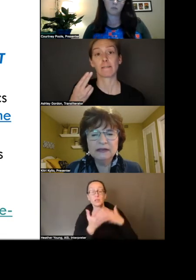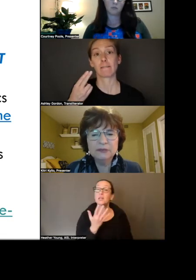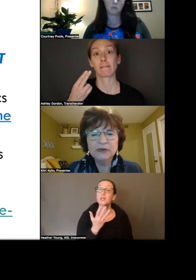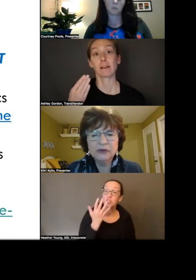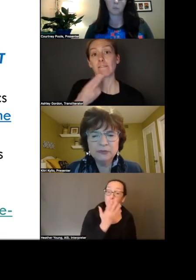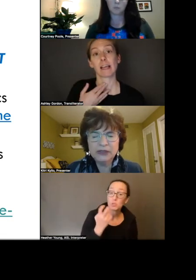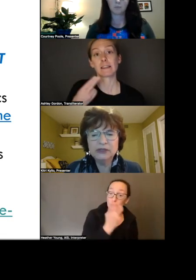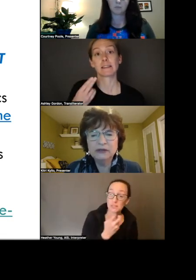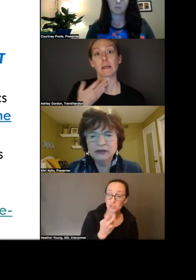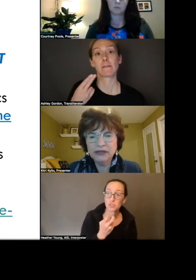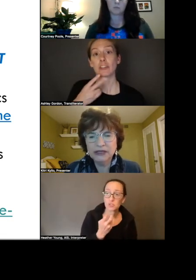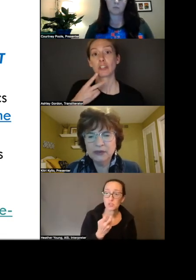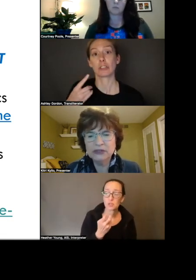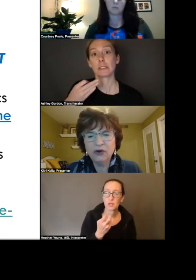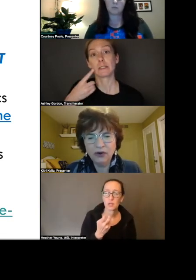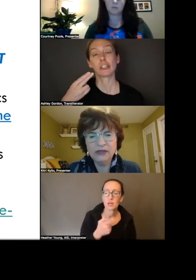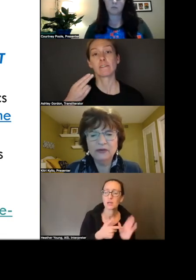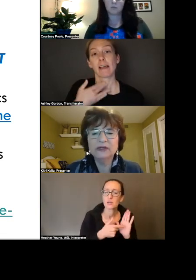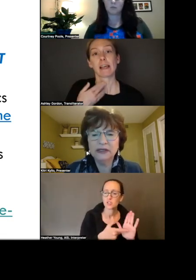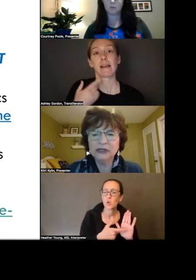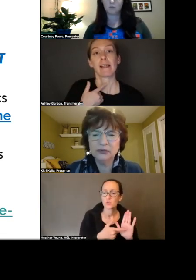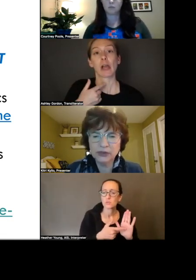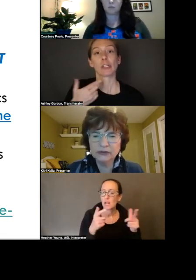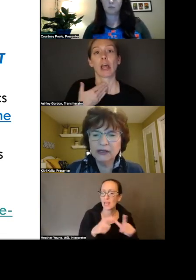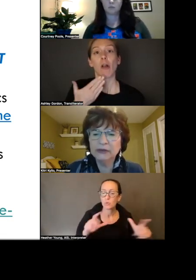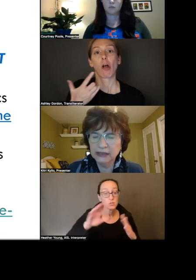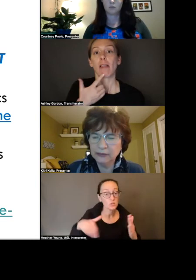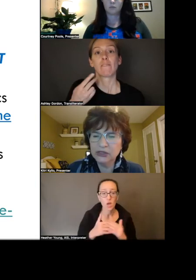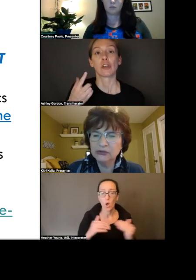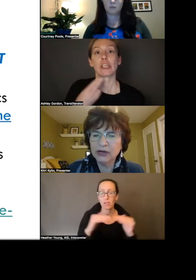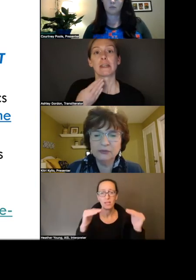And the system of cued speech conveys language at all levels in natural real time language interaction,